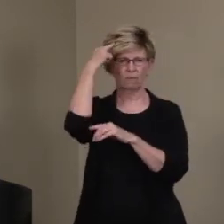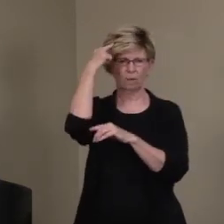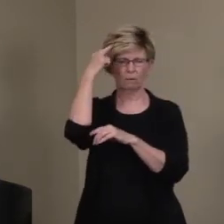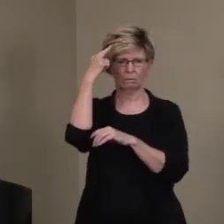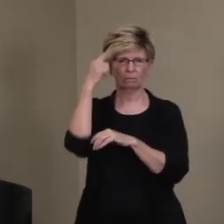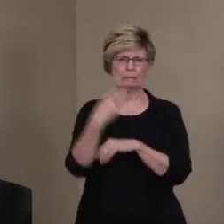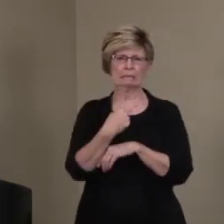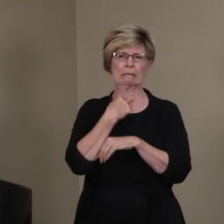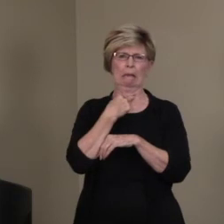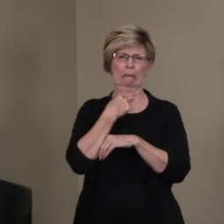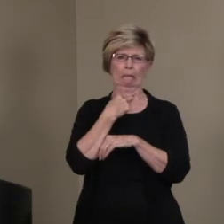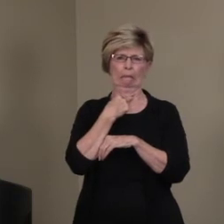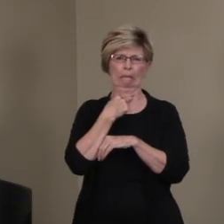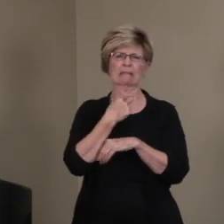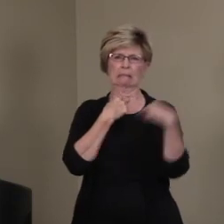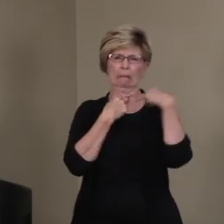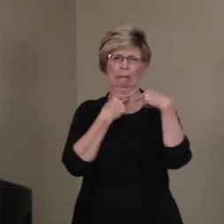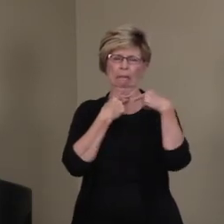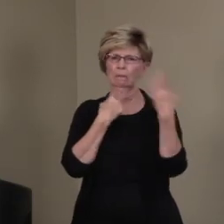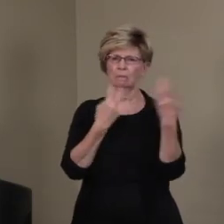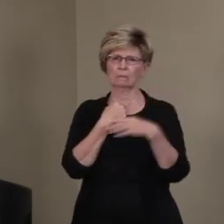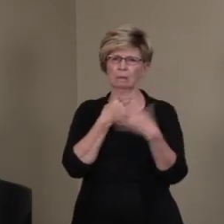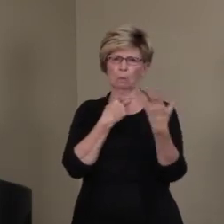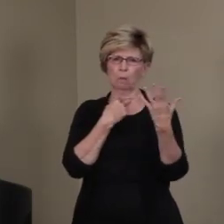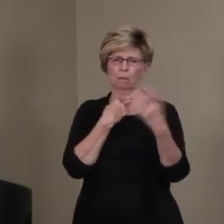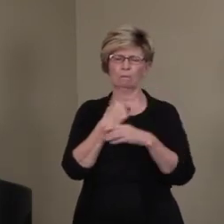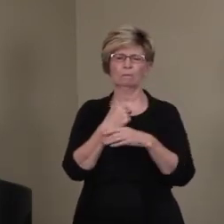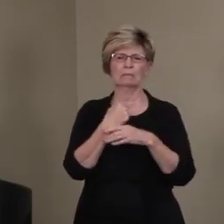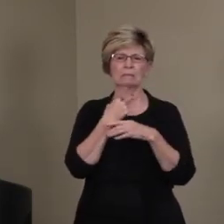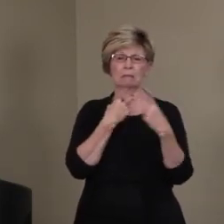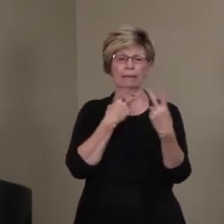need to imagine the tracks and pitfalls